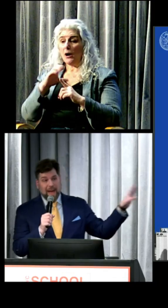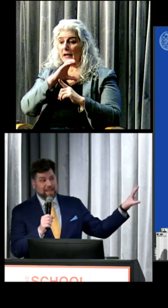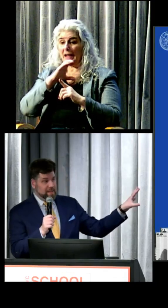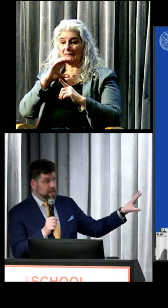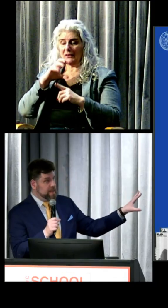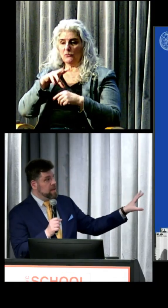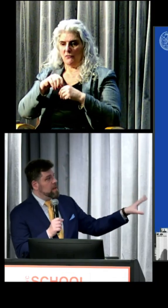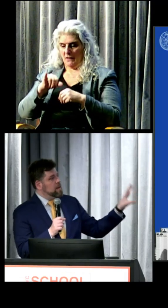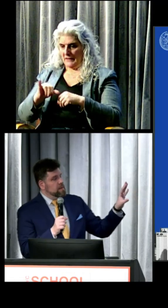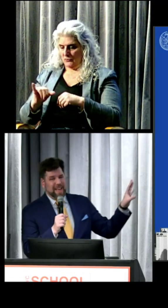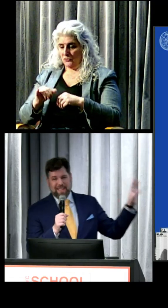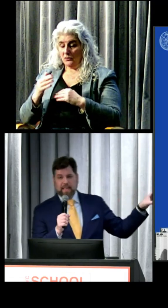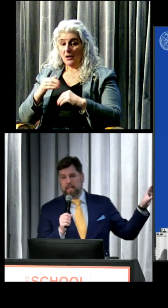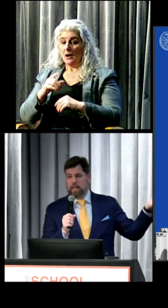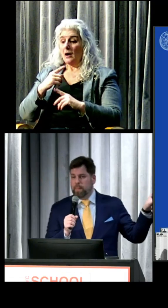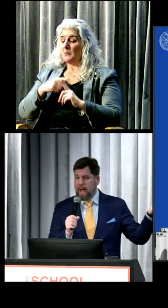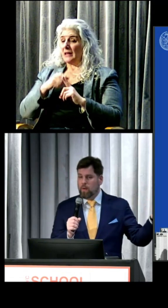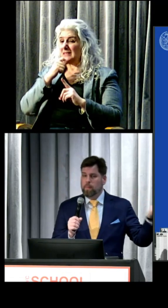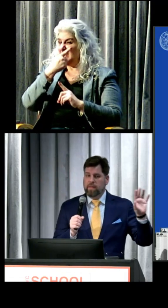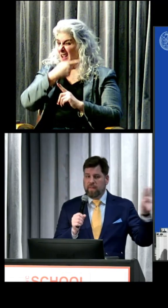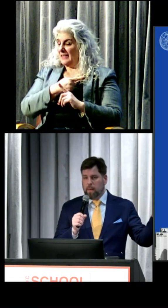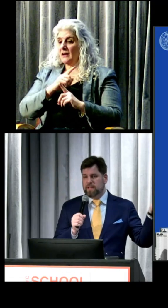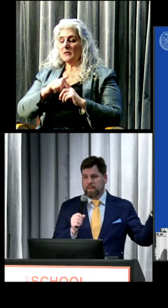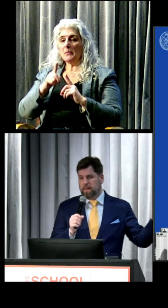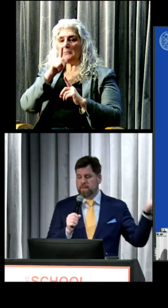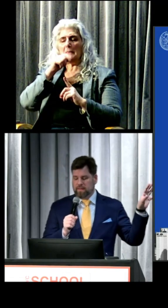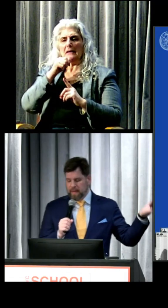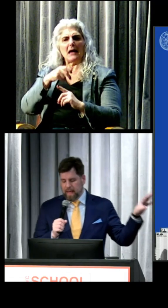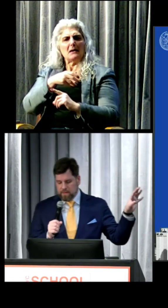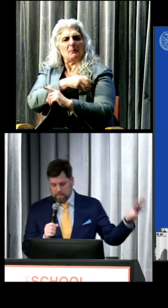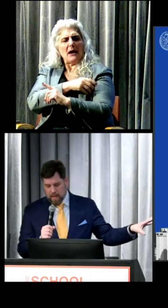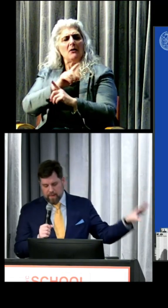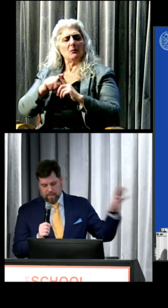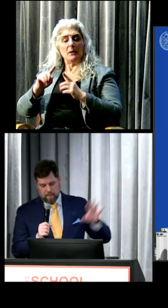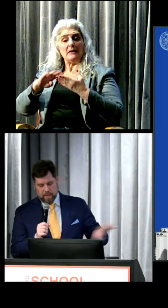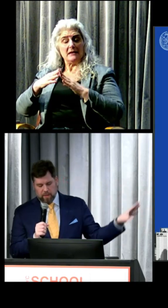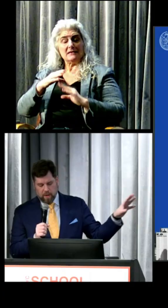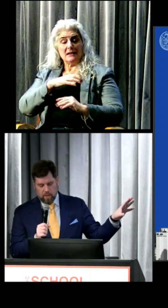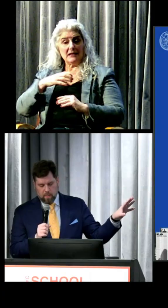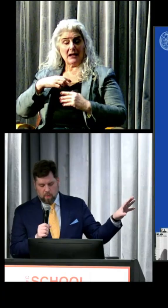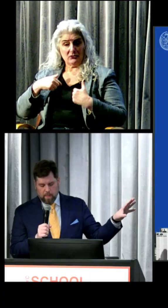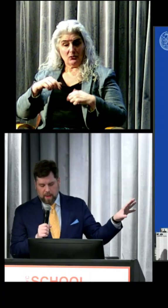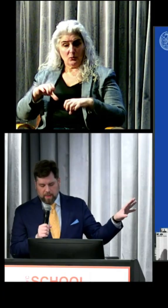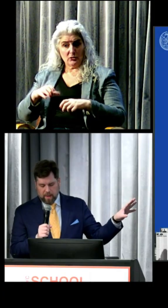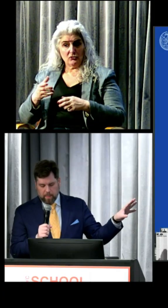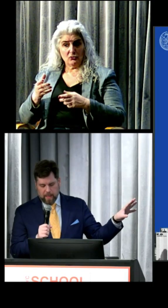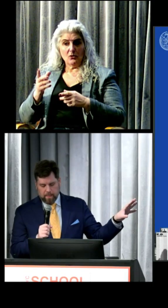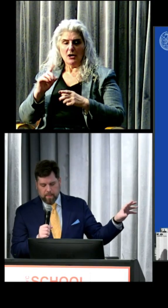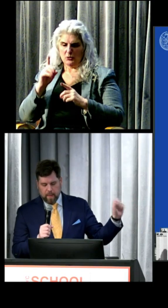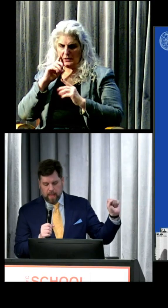placing these buildings, impact transportation, sanitation, and wastewater, as well as population,